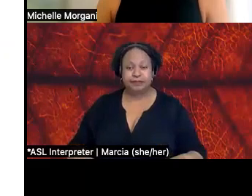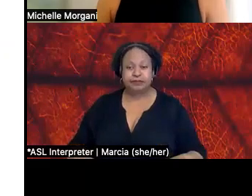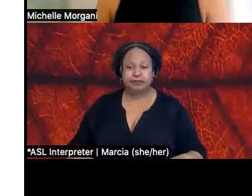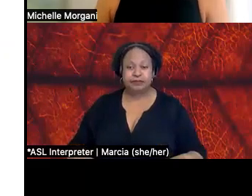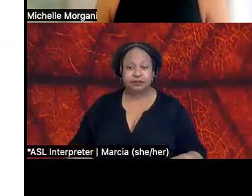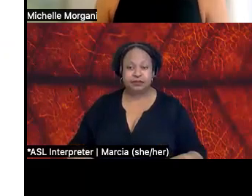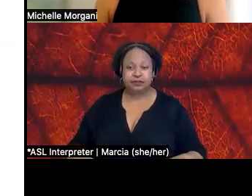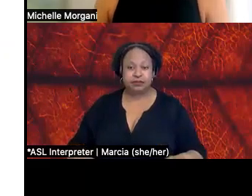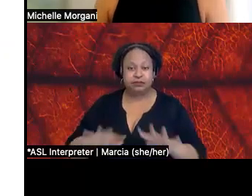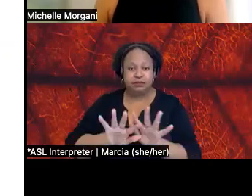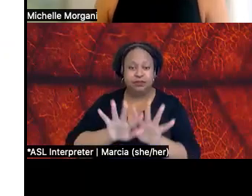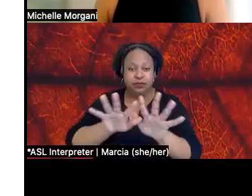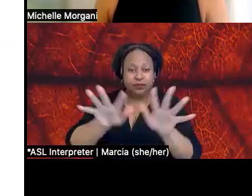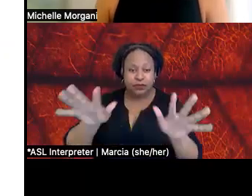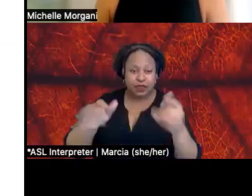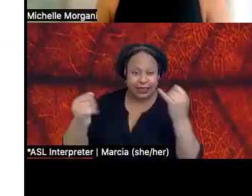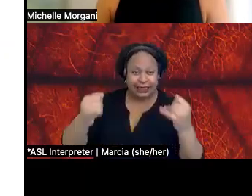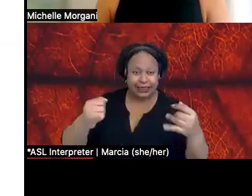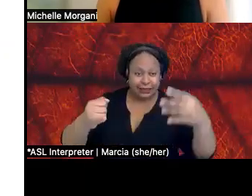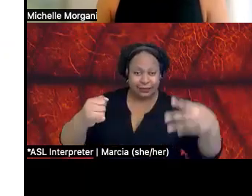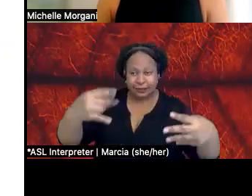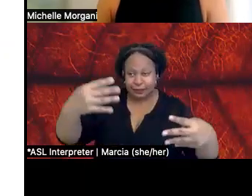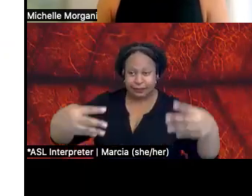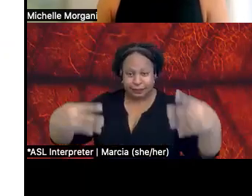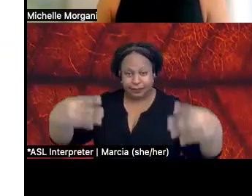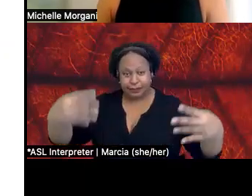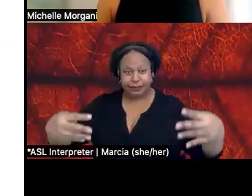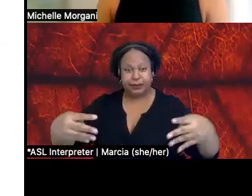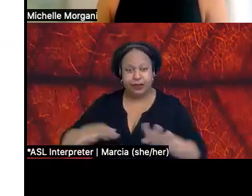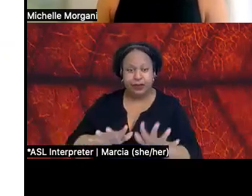And then sub ideas further branch off, off of that.